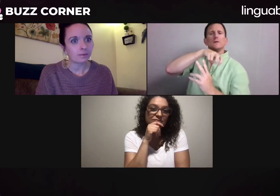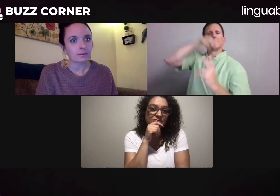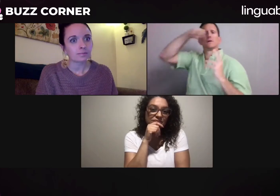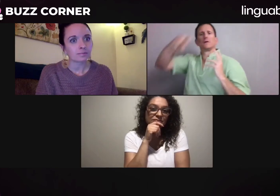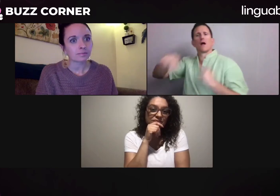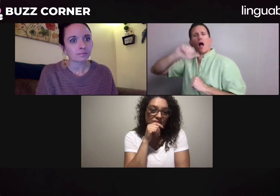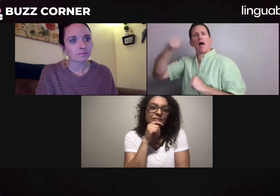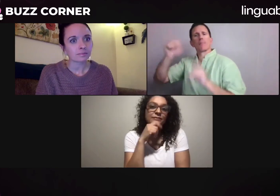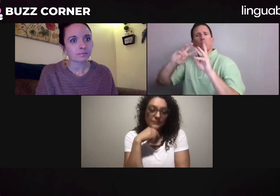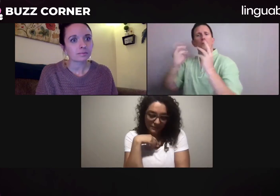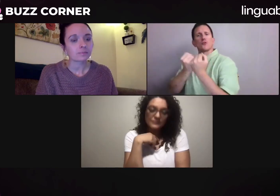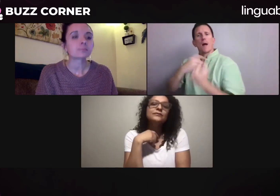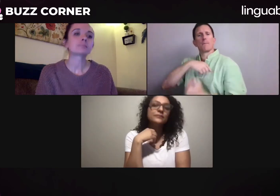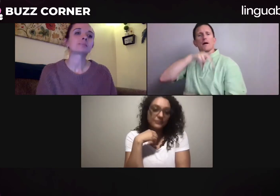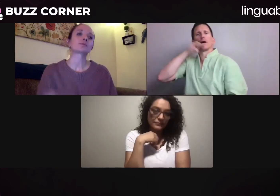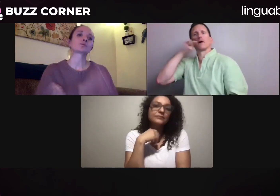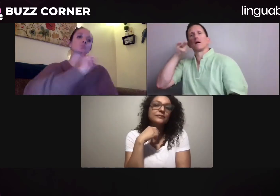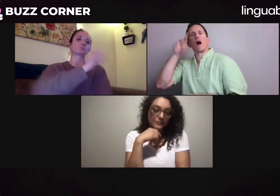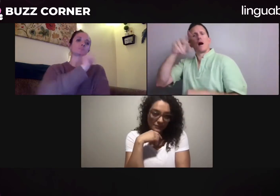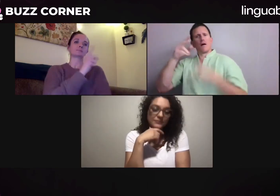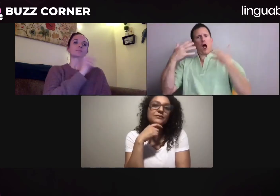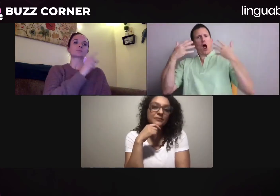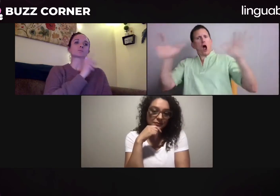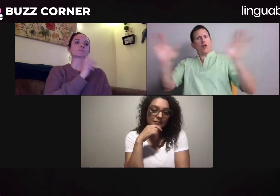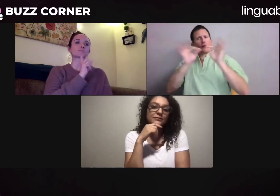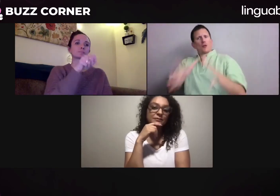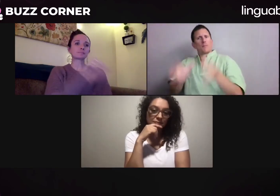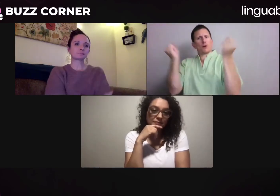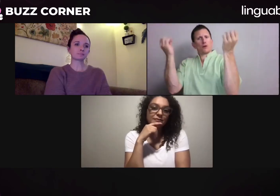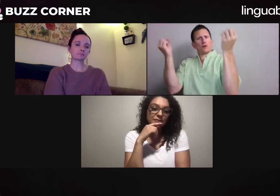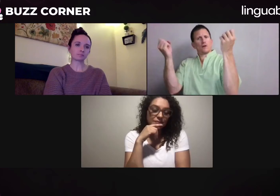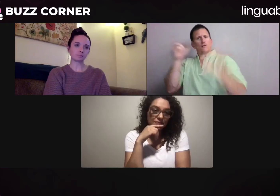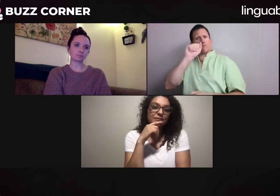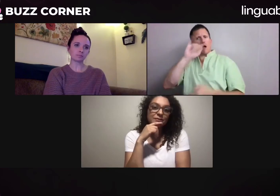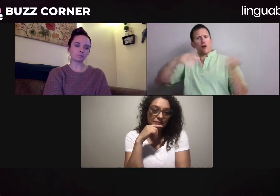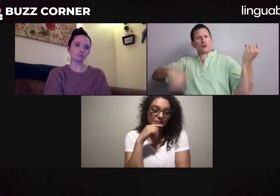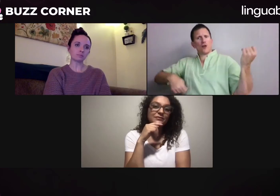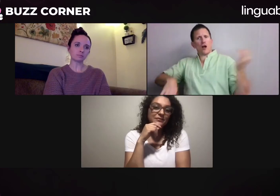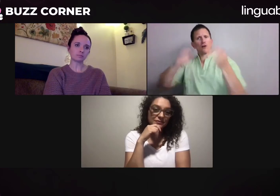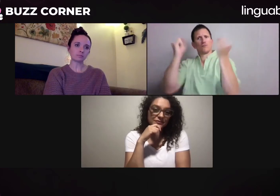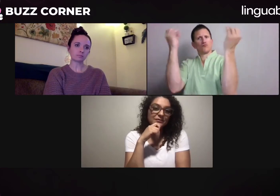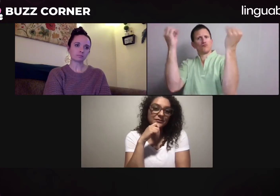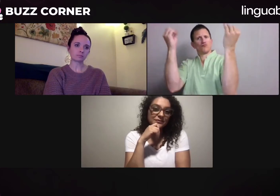and see if there's another person in the audience and know and then, oh,